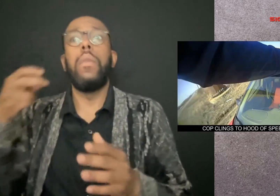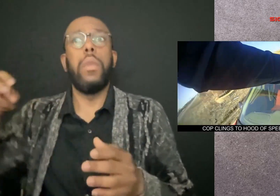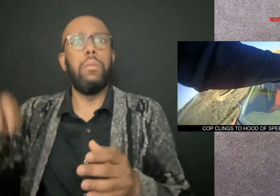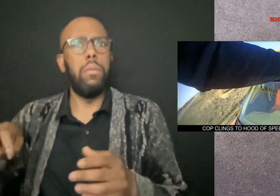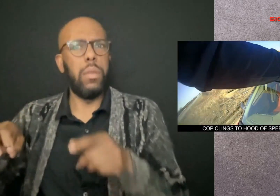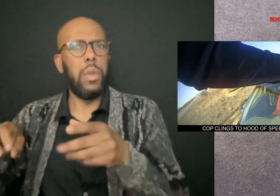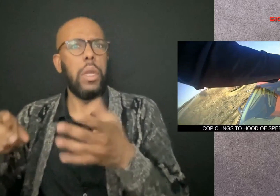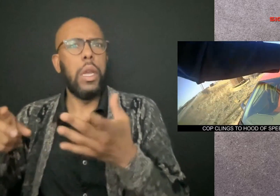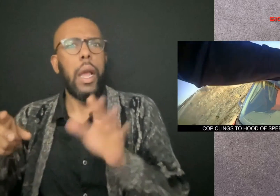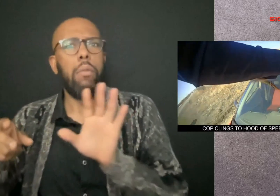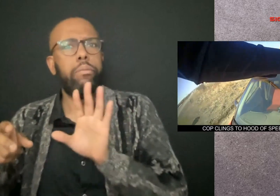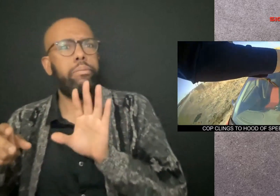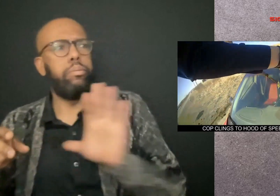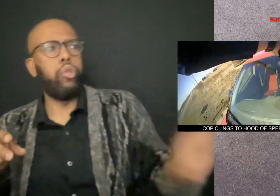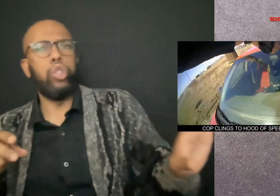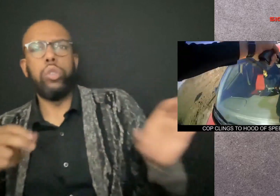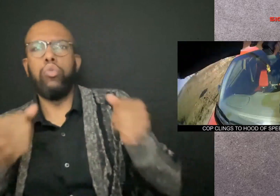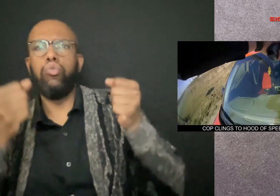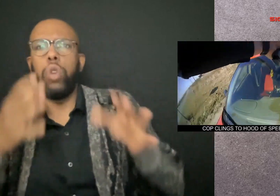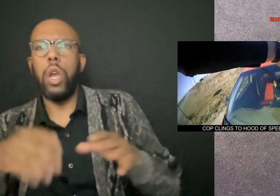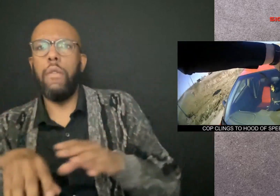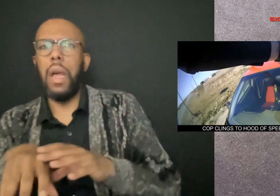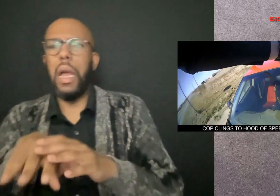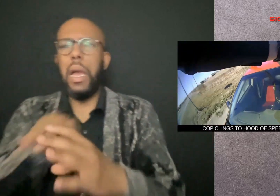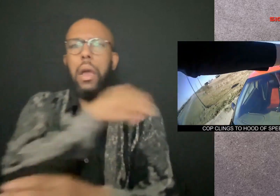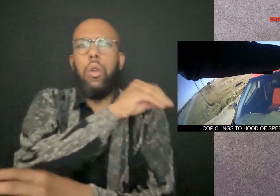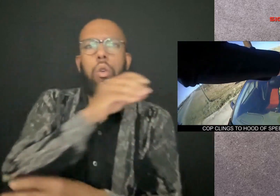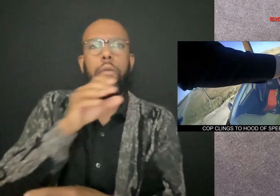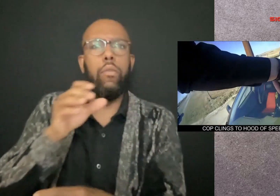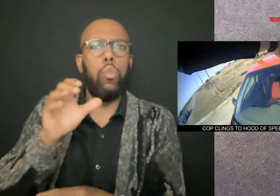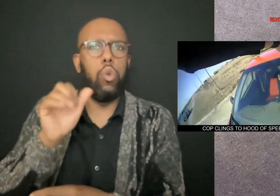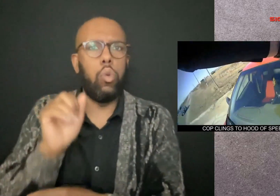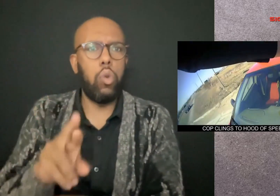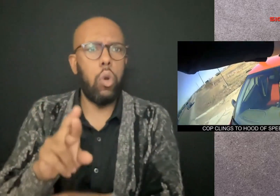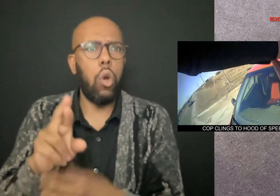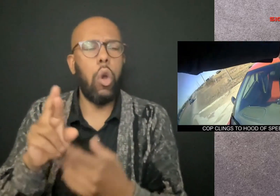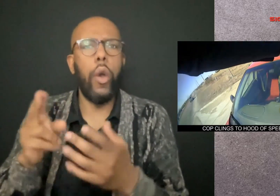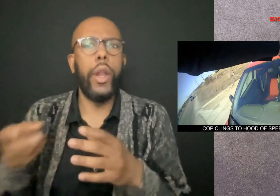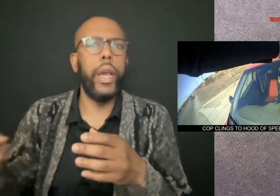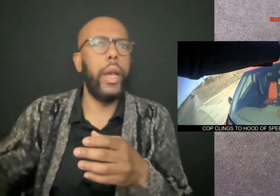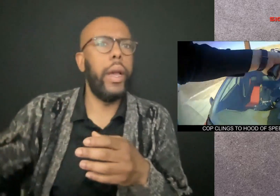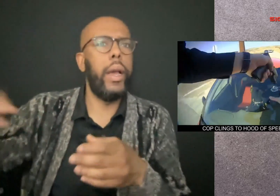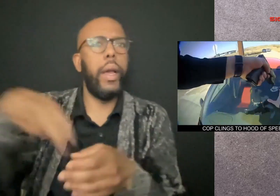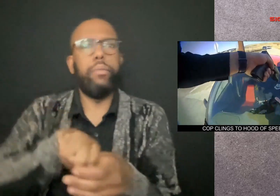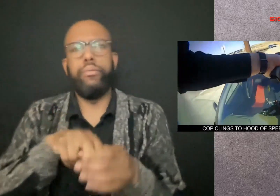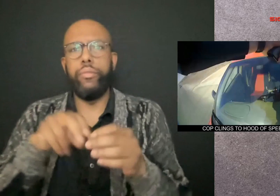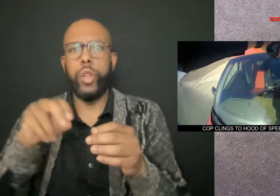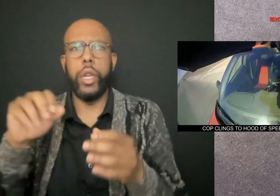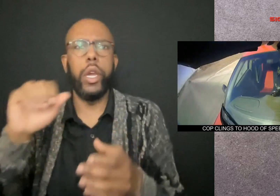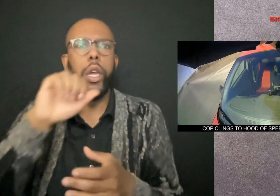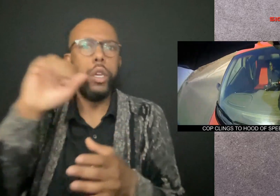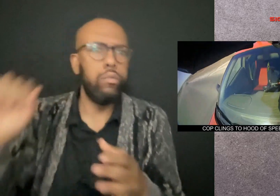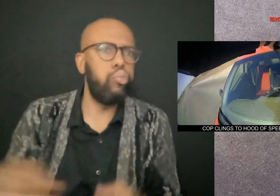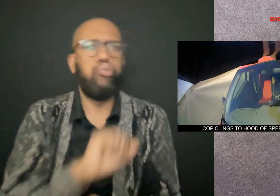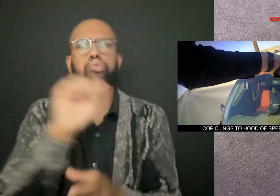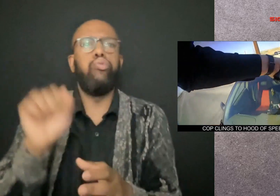Then the passenger pushed the driver out of the car and got behind the wheel. Pull the brake. Stop the